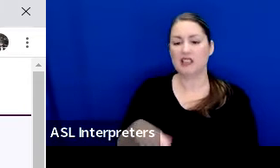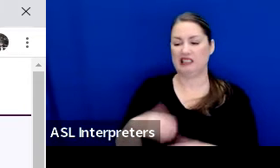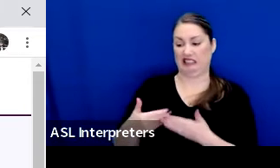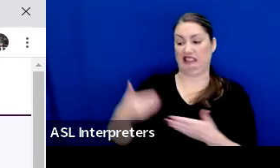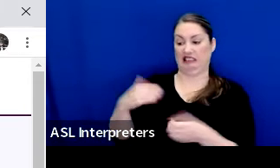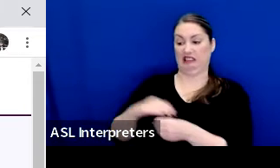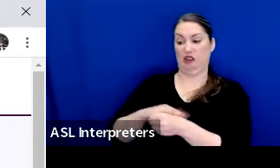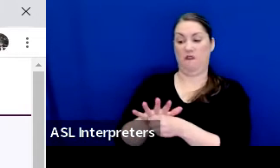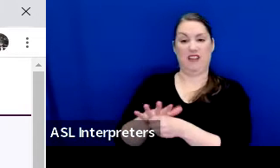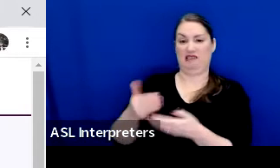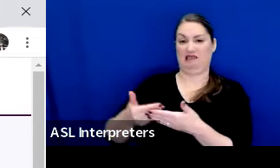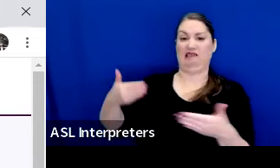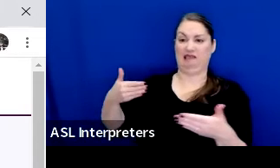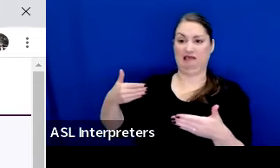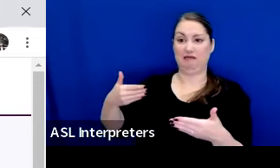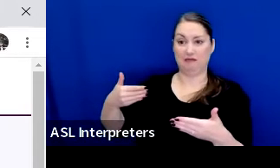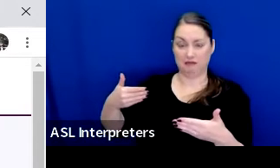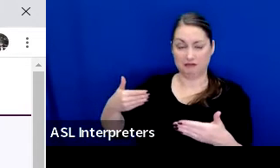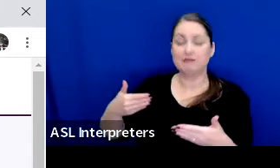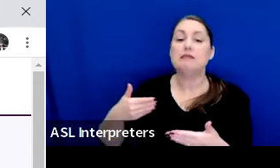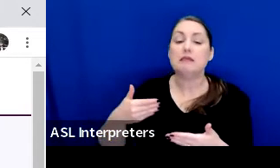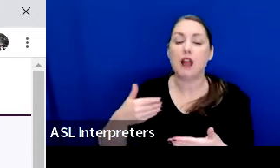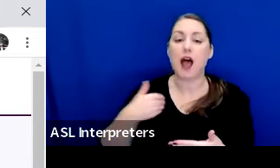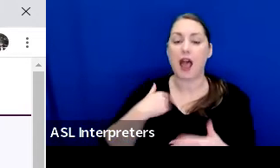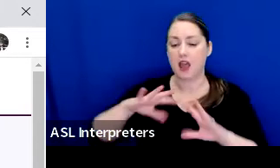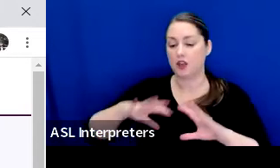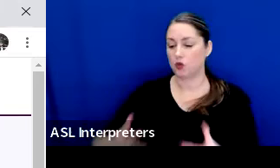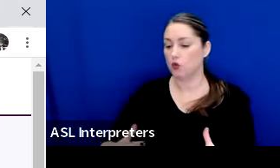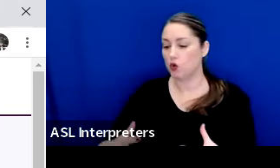and what I did is I had a group of about a dozen faculty members